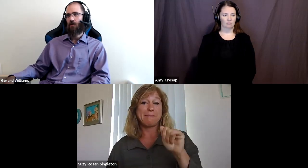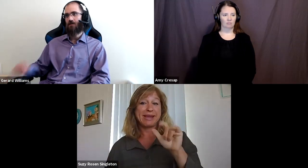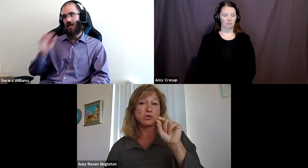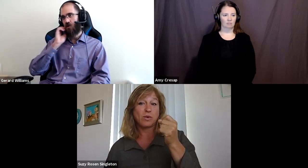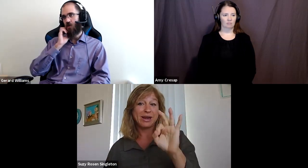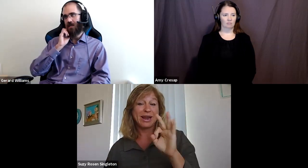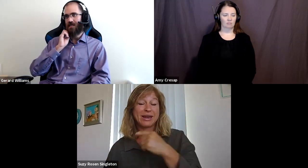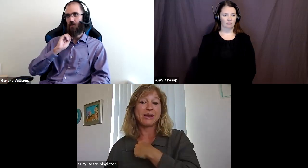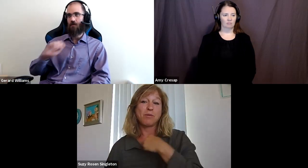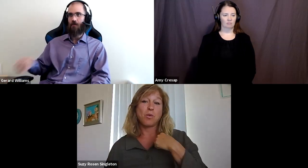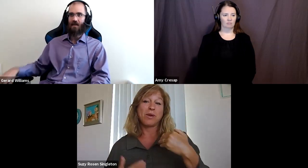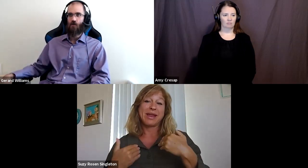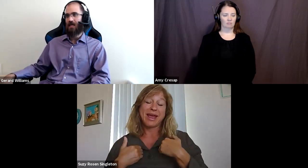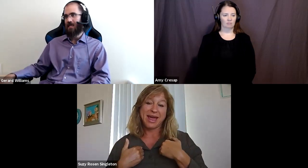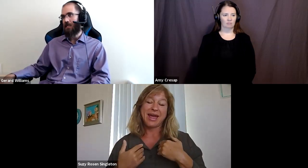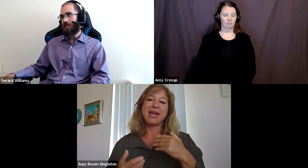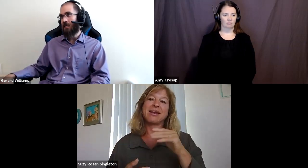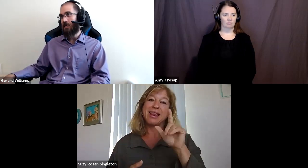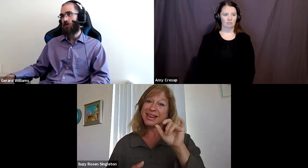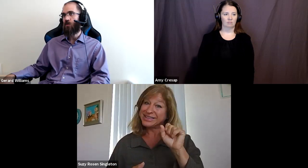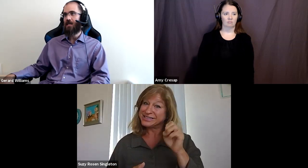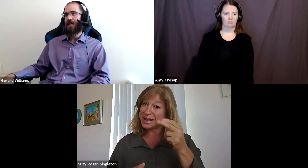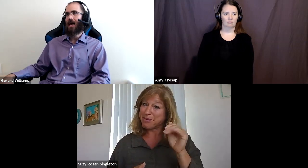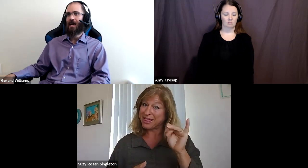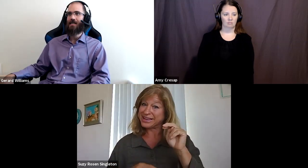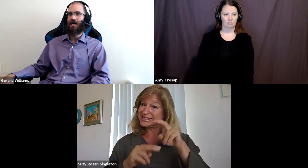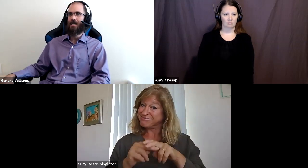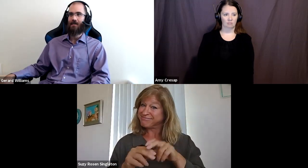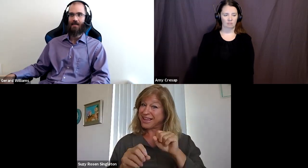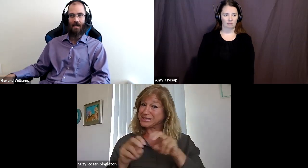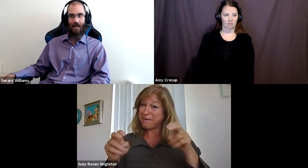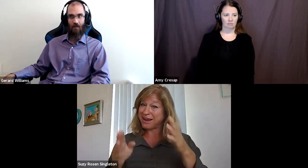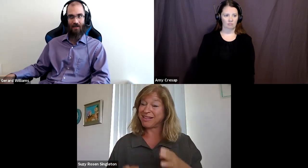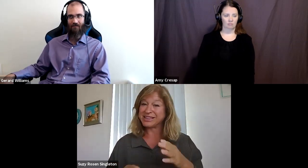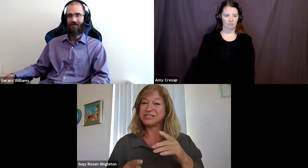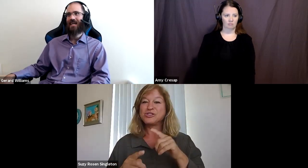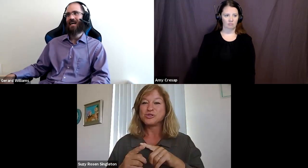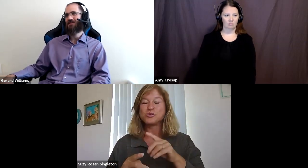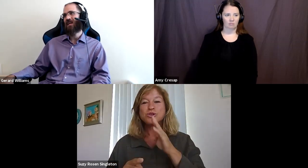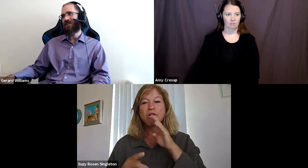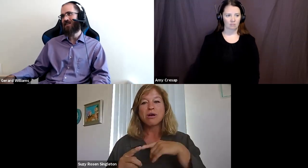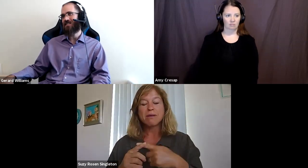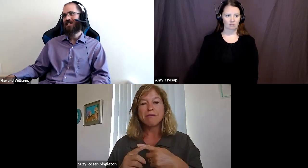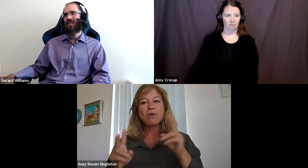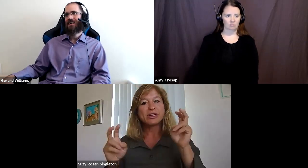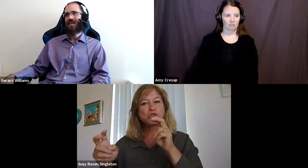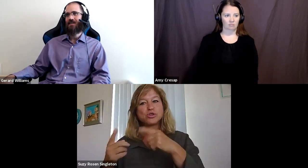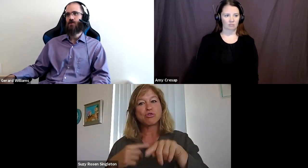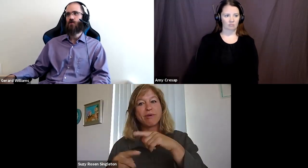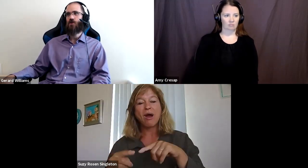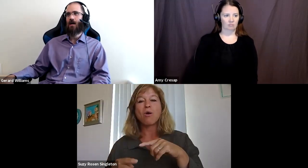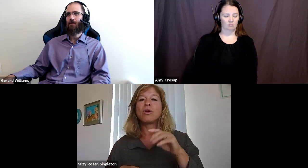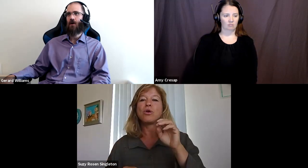For roundtables, one example in May of 2019, we had Lise Hamlin as a panelist to talk about